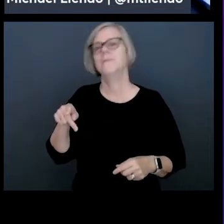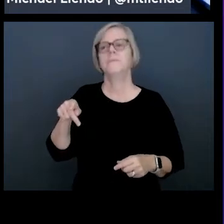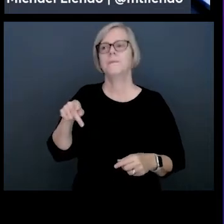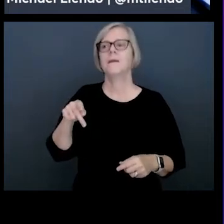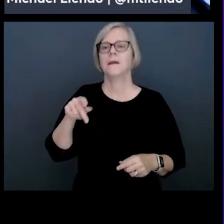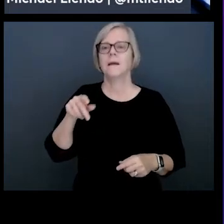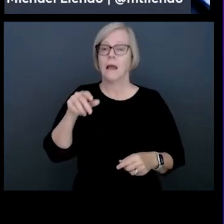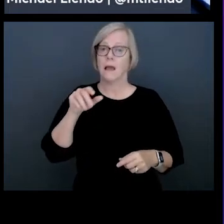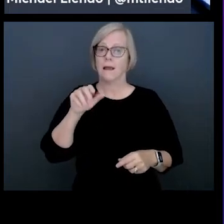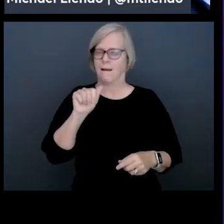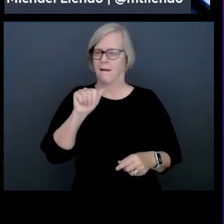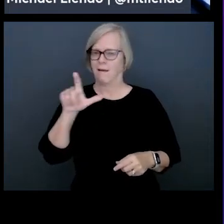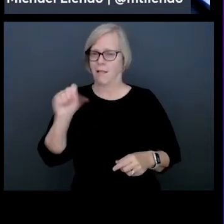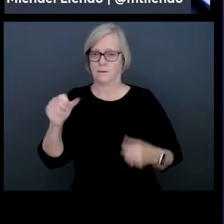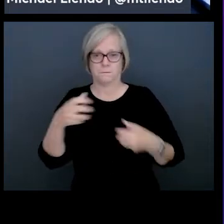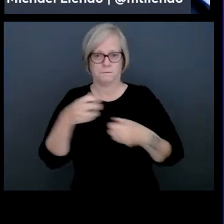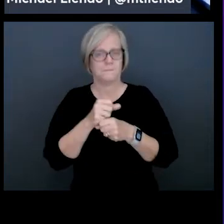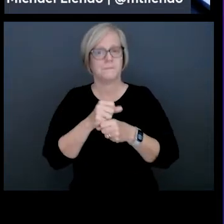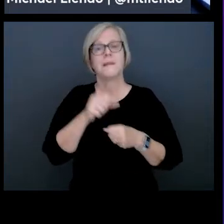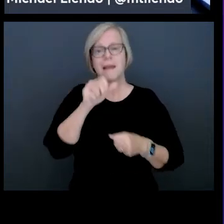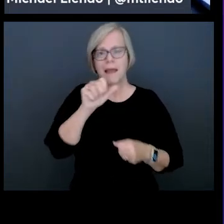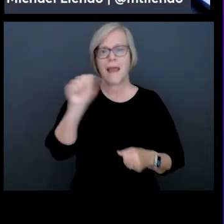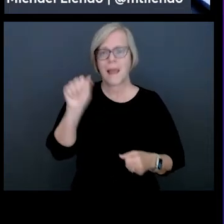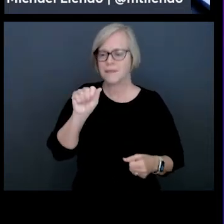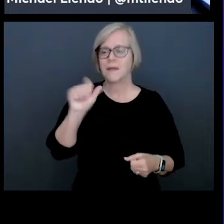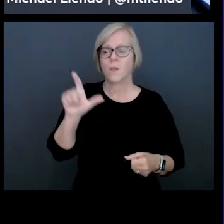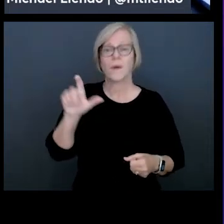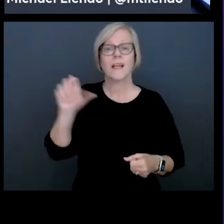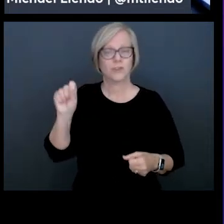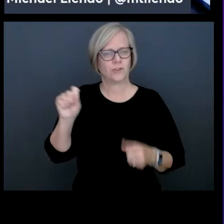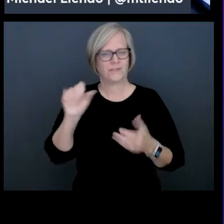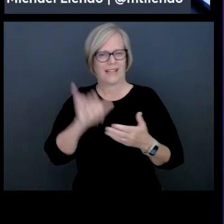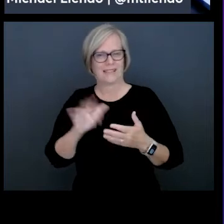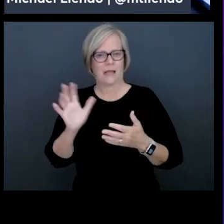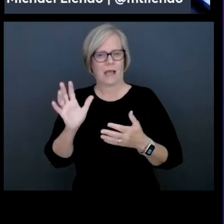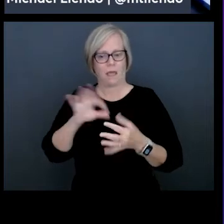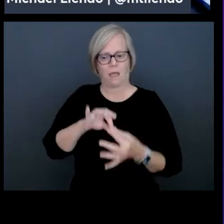Amazon Location Service isn't a part of the Amplify CLI